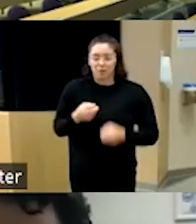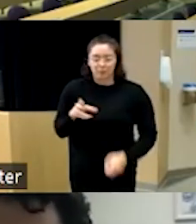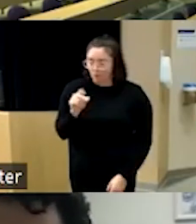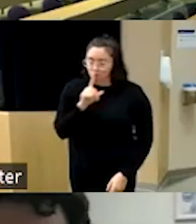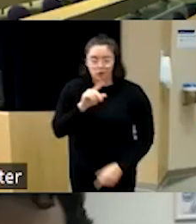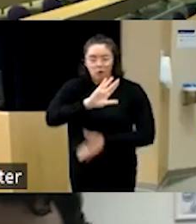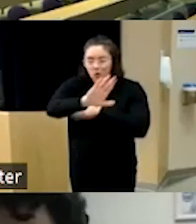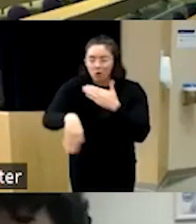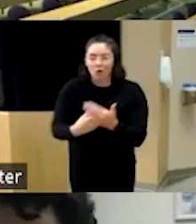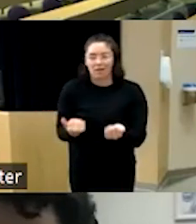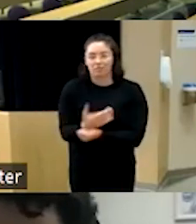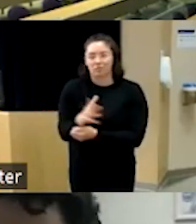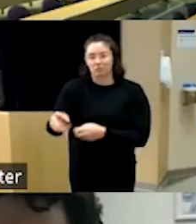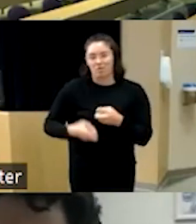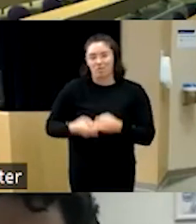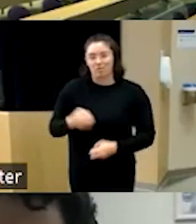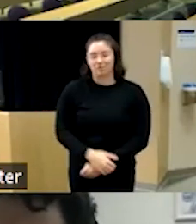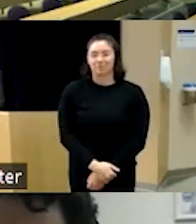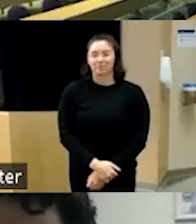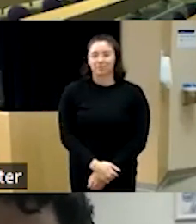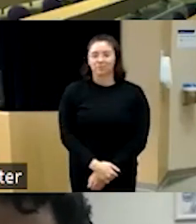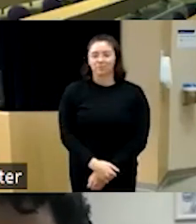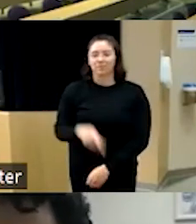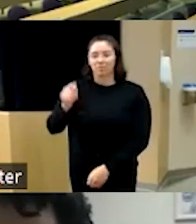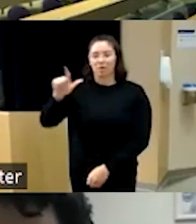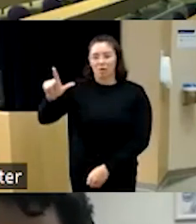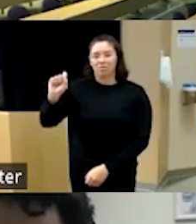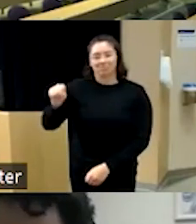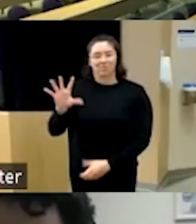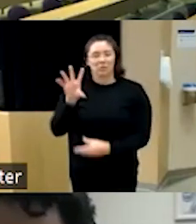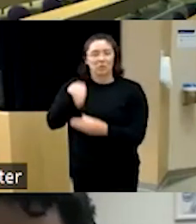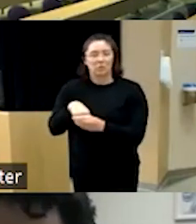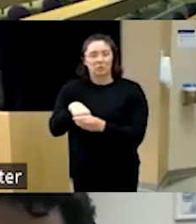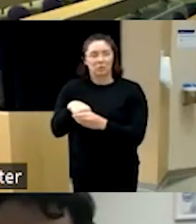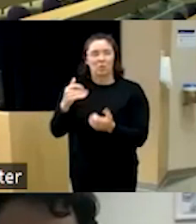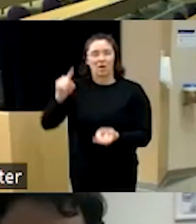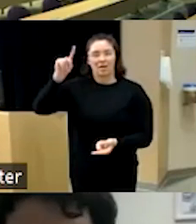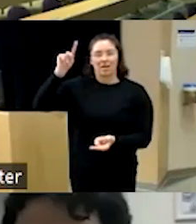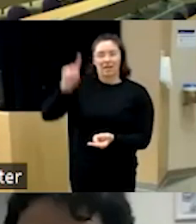yeah this is something we also need to uh do less of uh here yeah